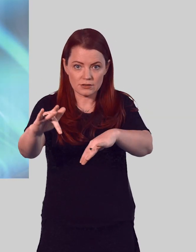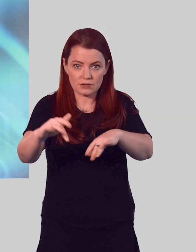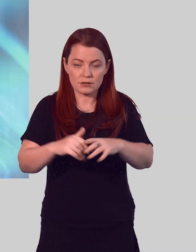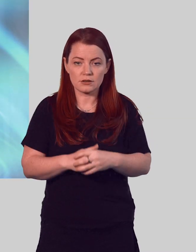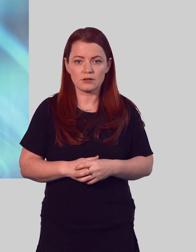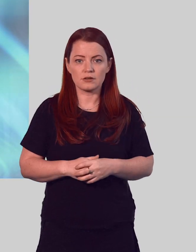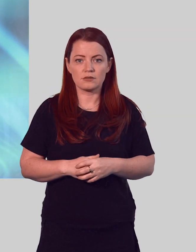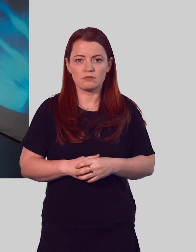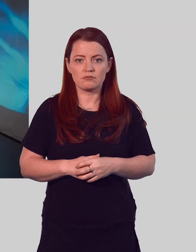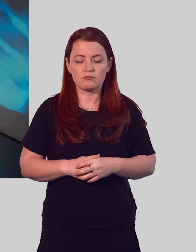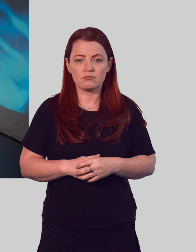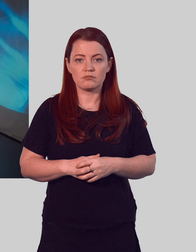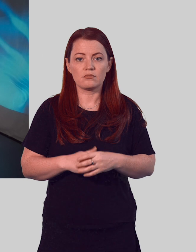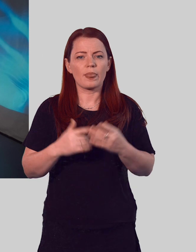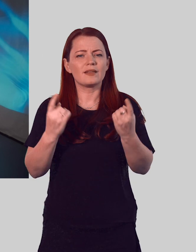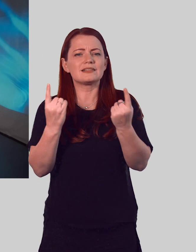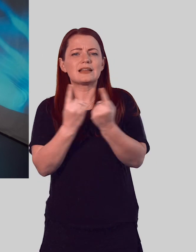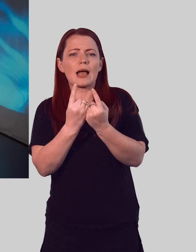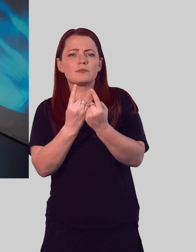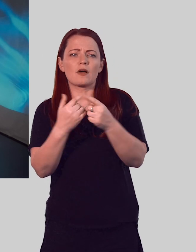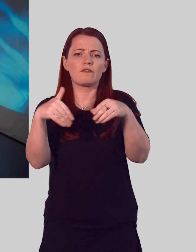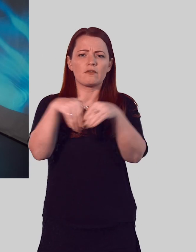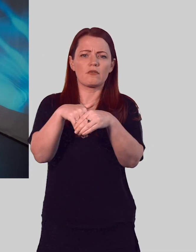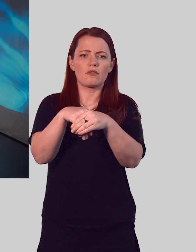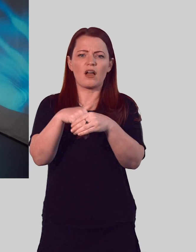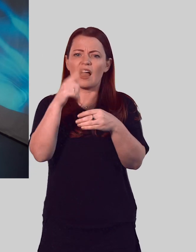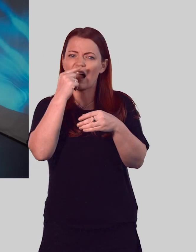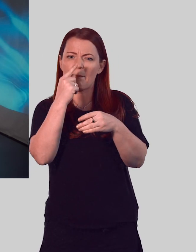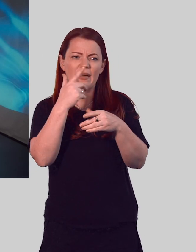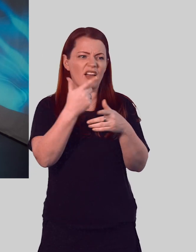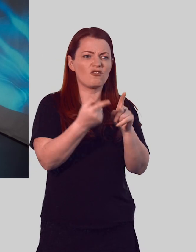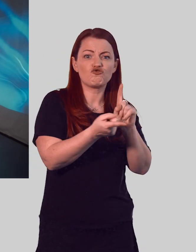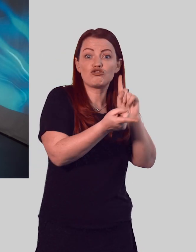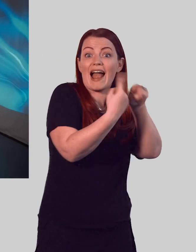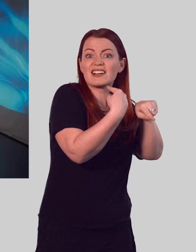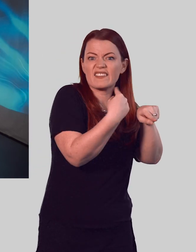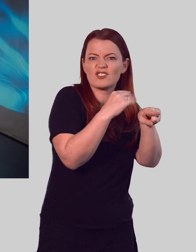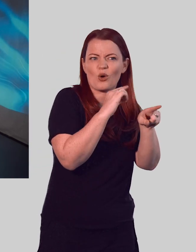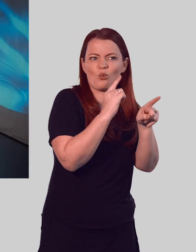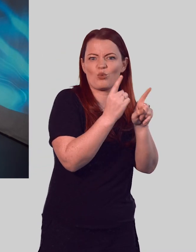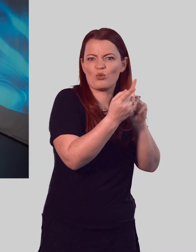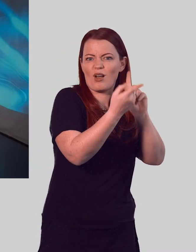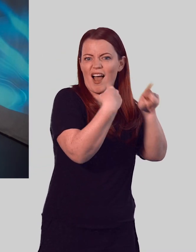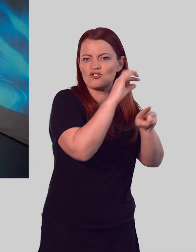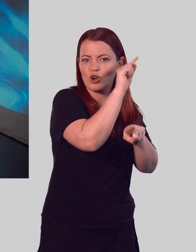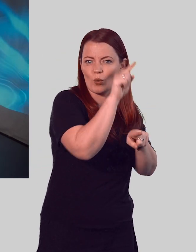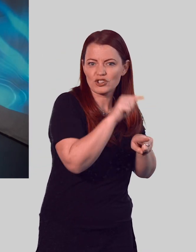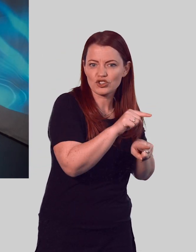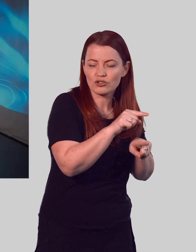can range from reactive, answering a question to interactive, completing a task